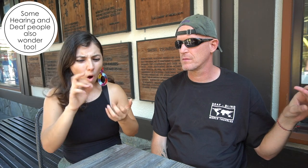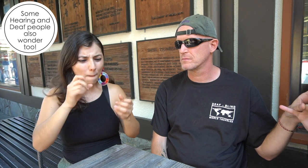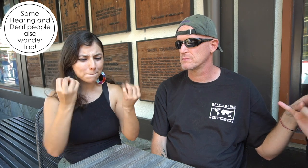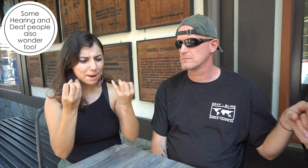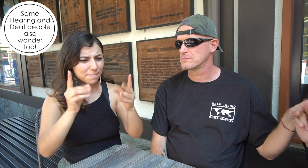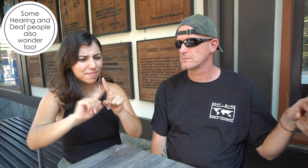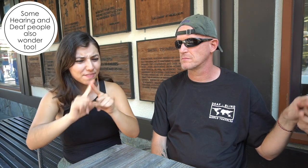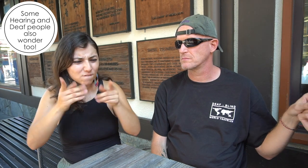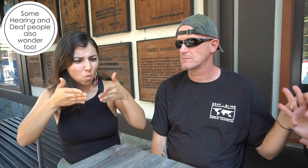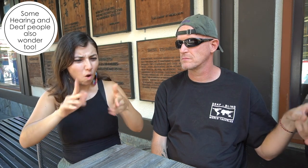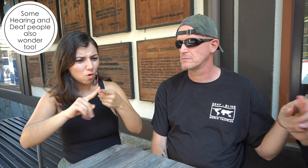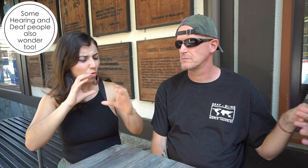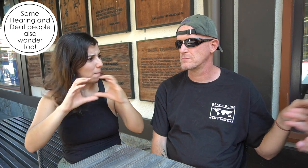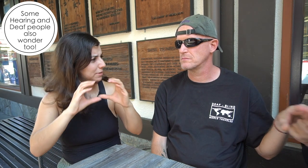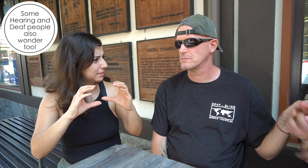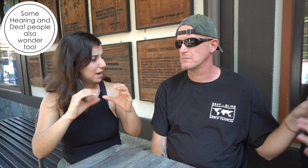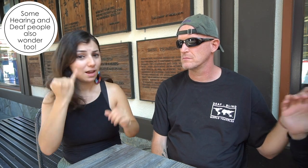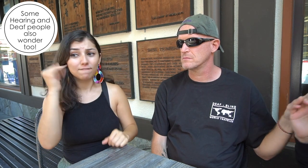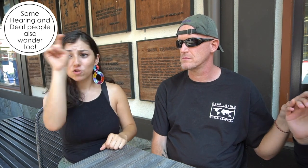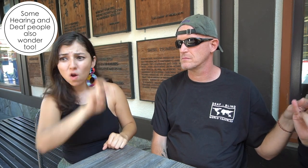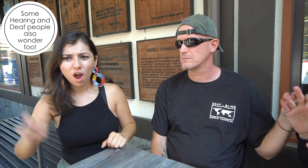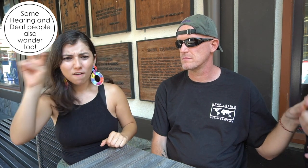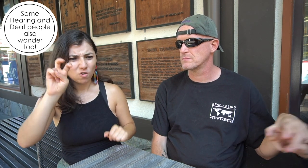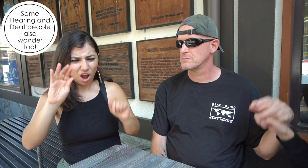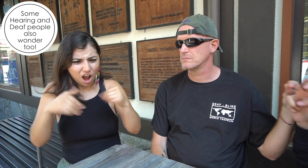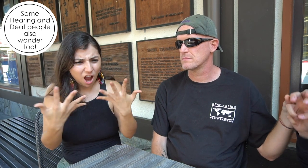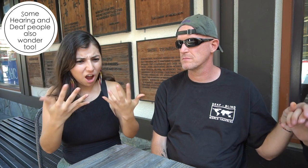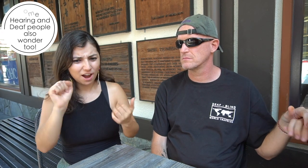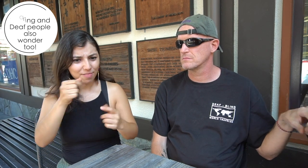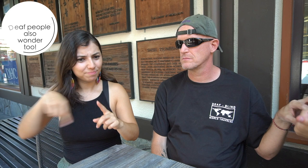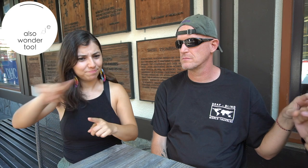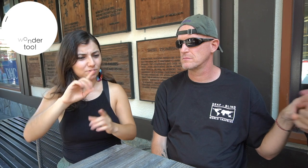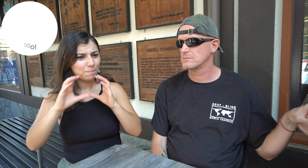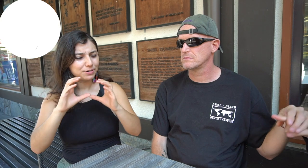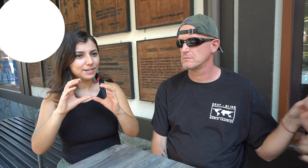different ways to communicate? When traveling, they wondered how can they communicate?